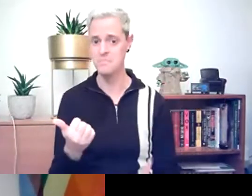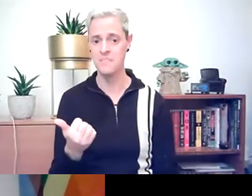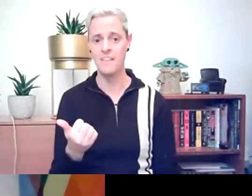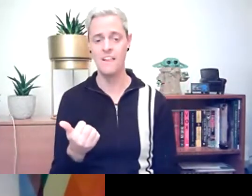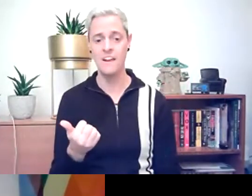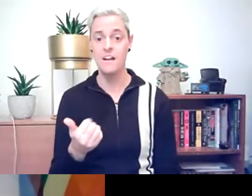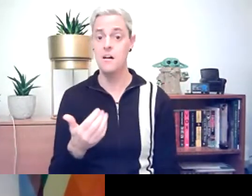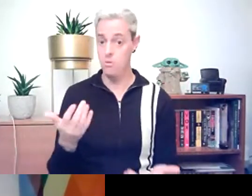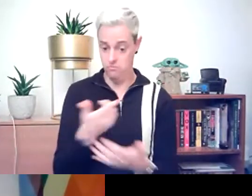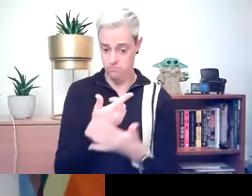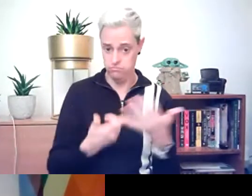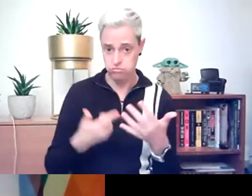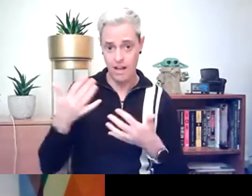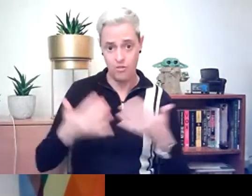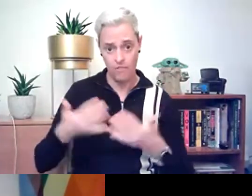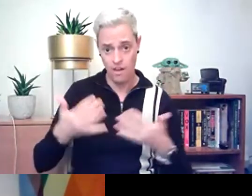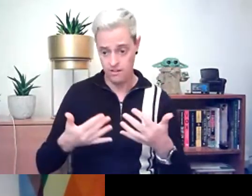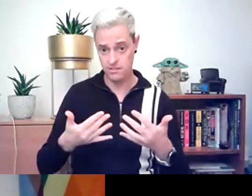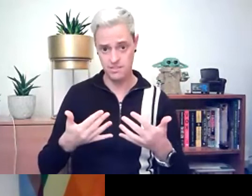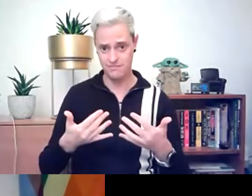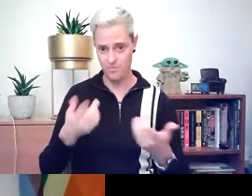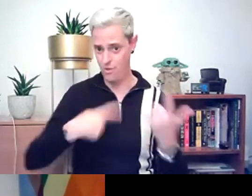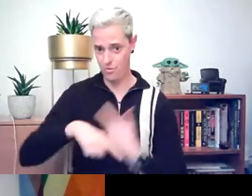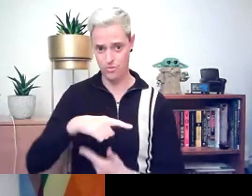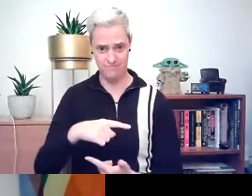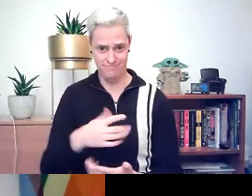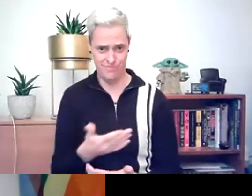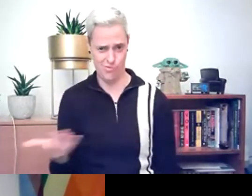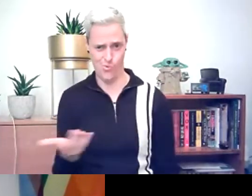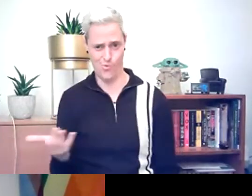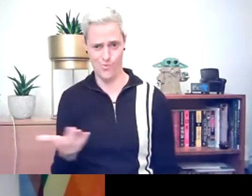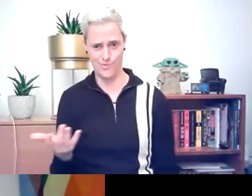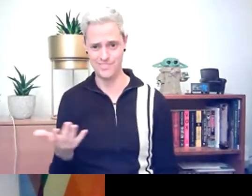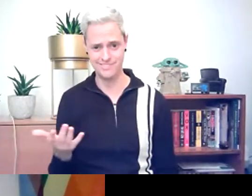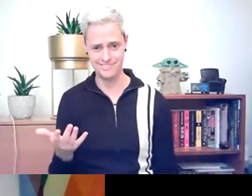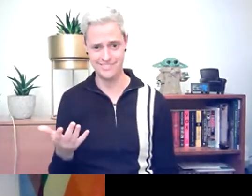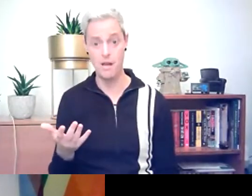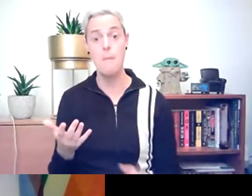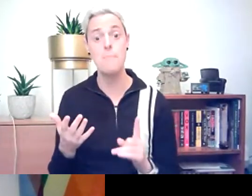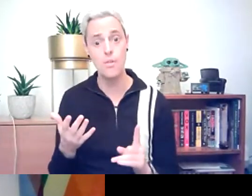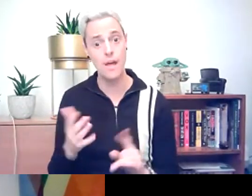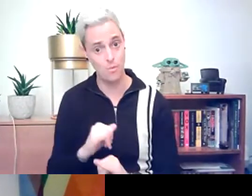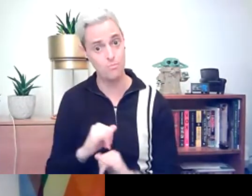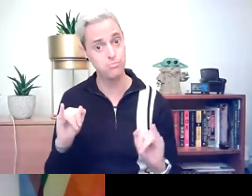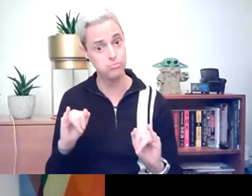2012, is you know i mean we do be suddenly to repeat it really to see what's going